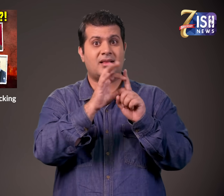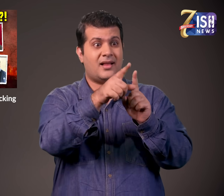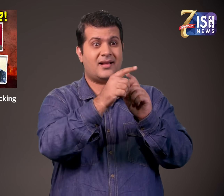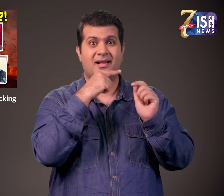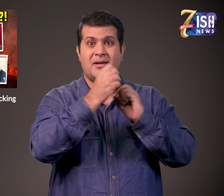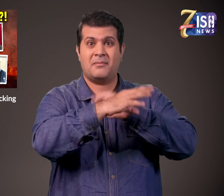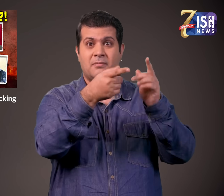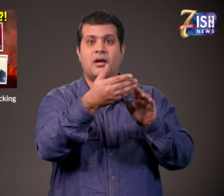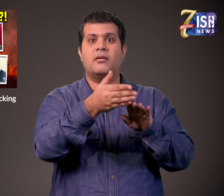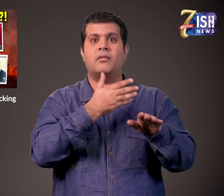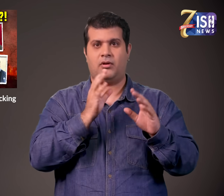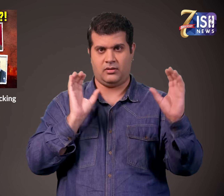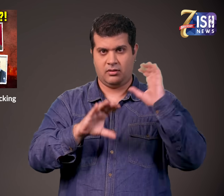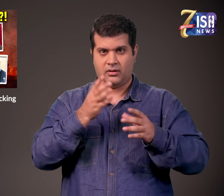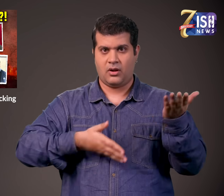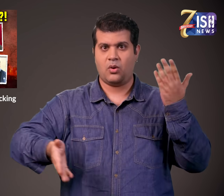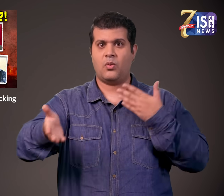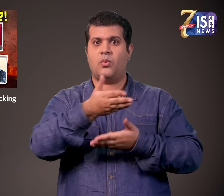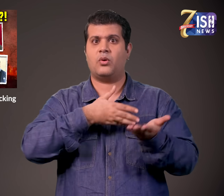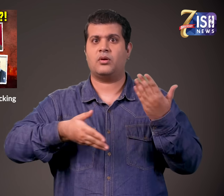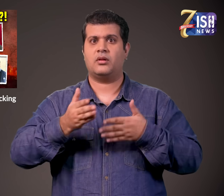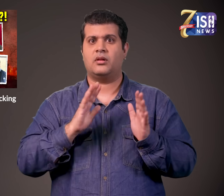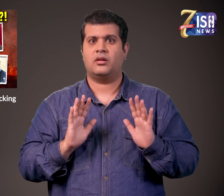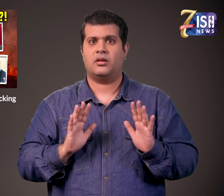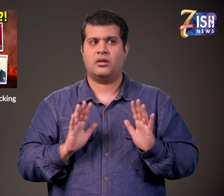Before the Delhi blast, they collected the funds themselves.